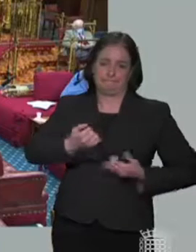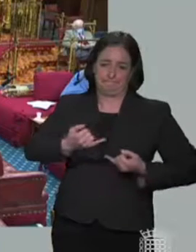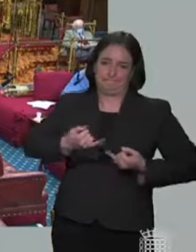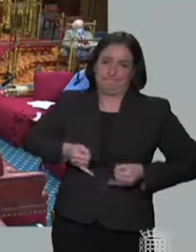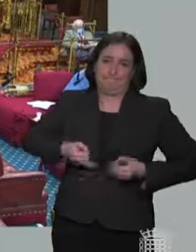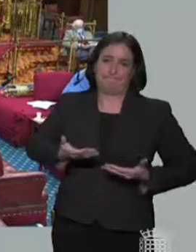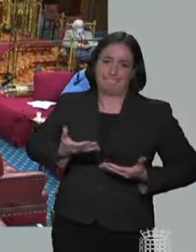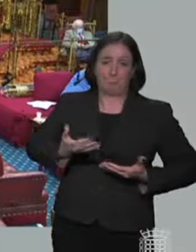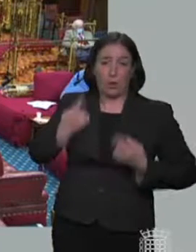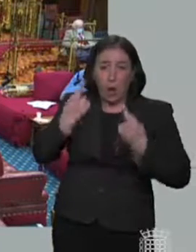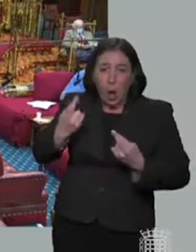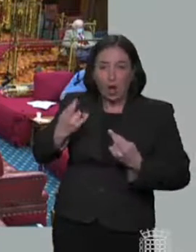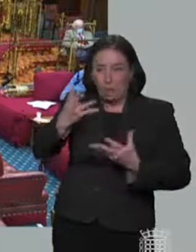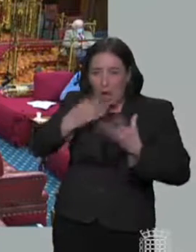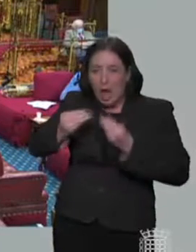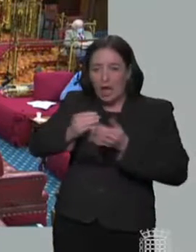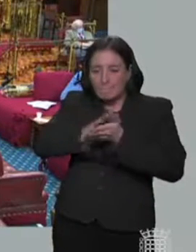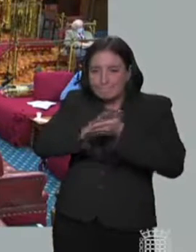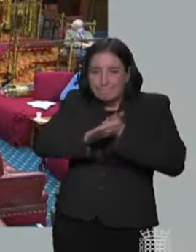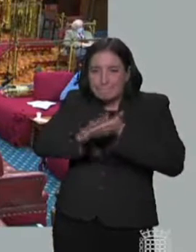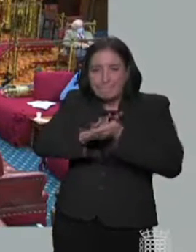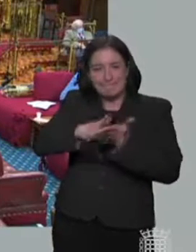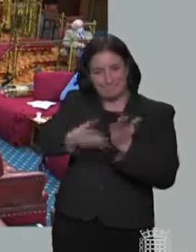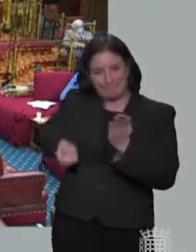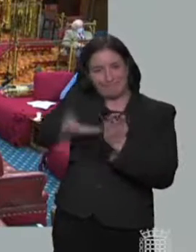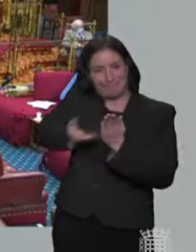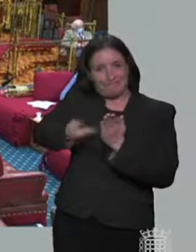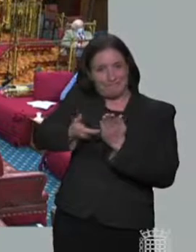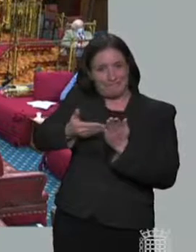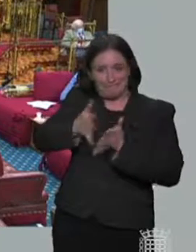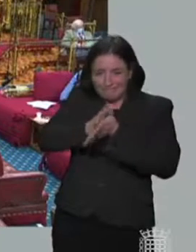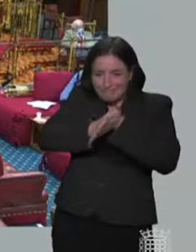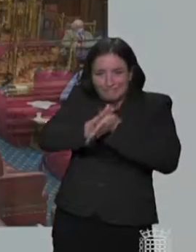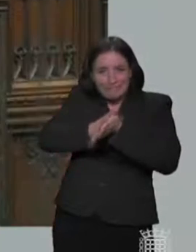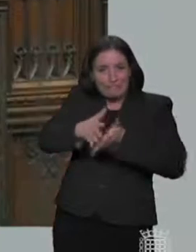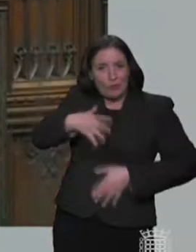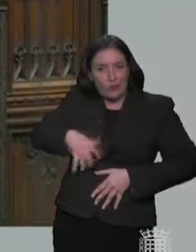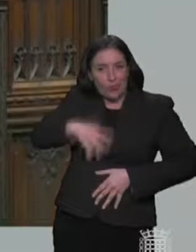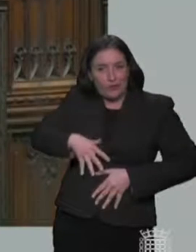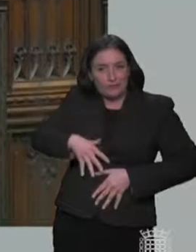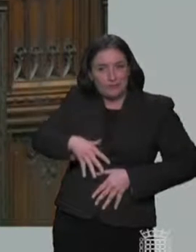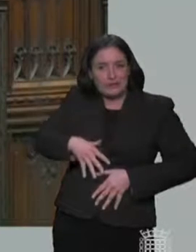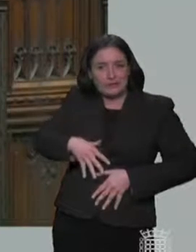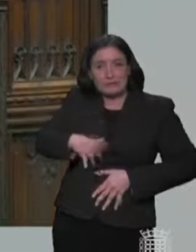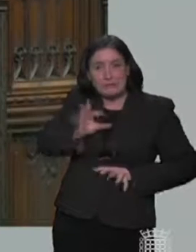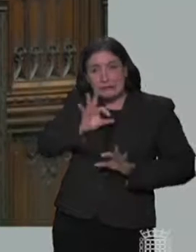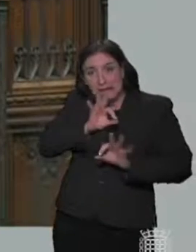language to put into my speech this morning but having consulted with many people because of the